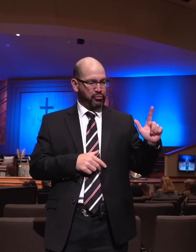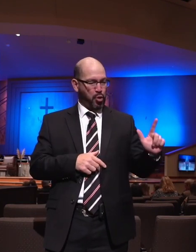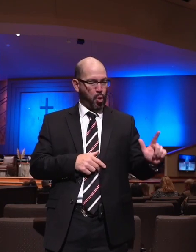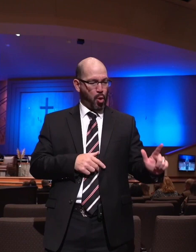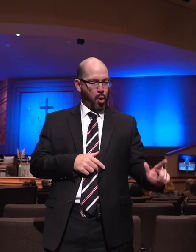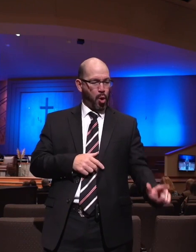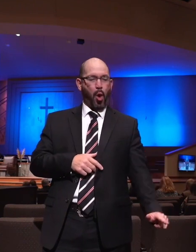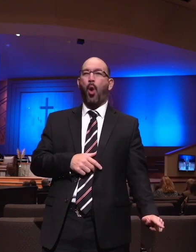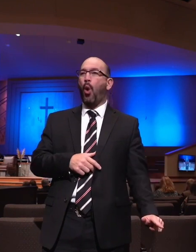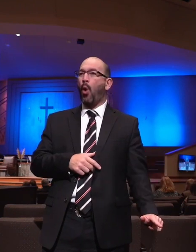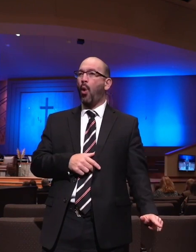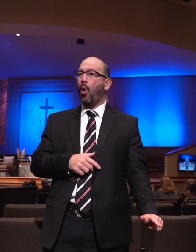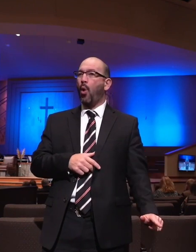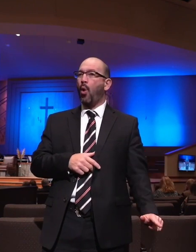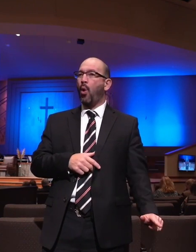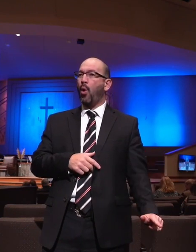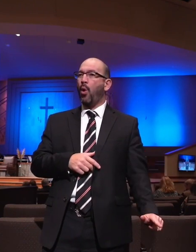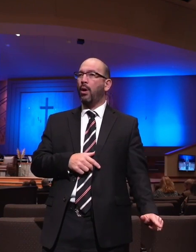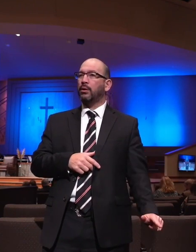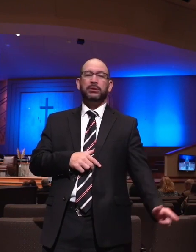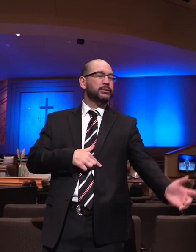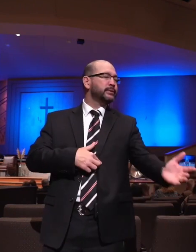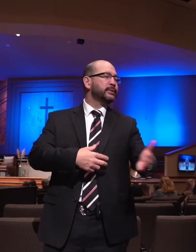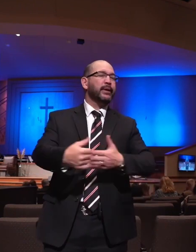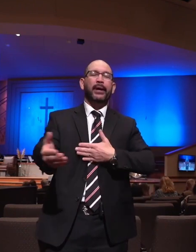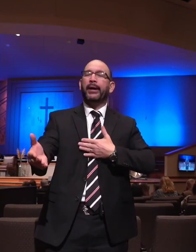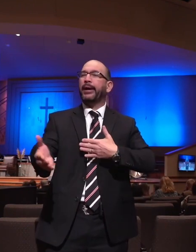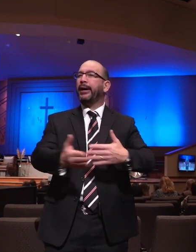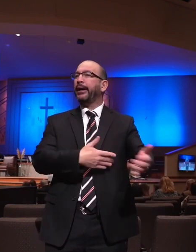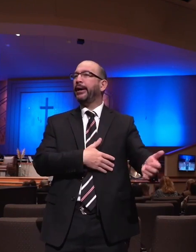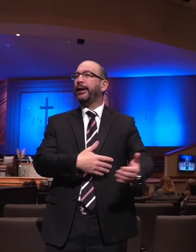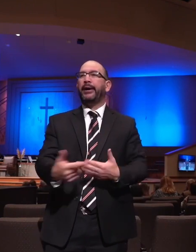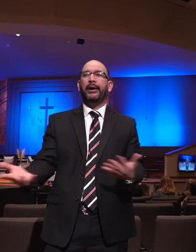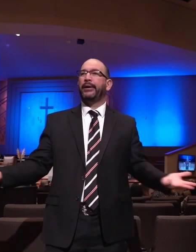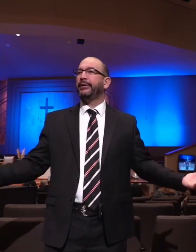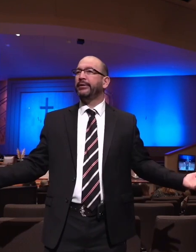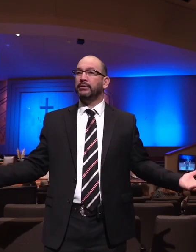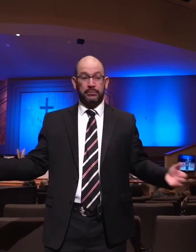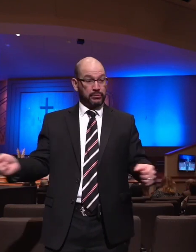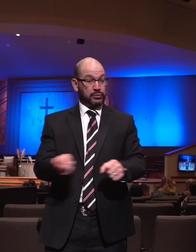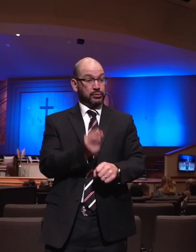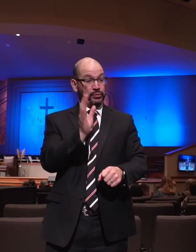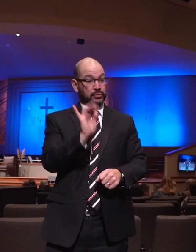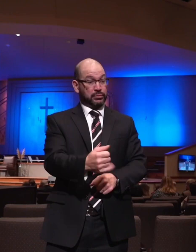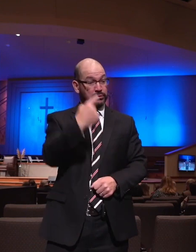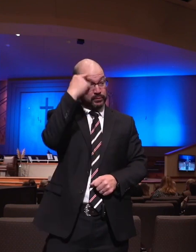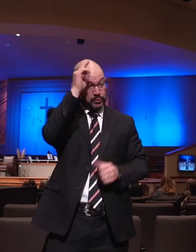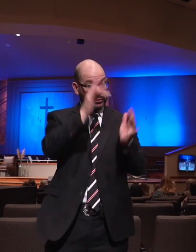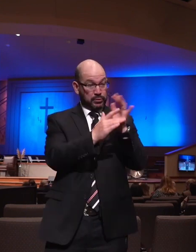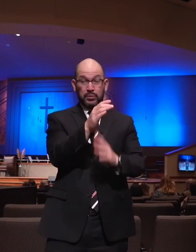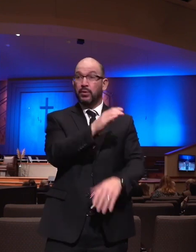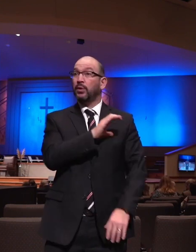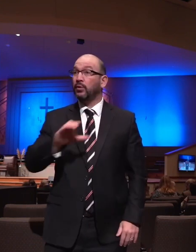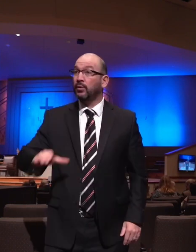do nothing she's like a little maid she didn't have a important position she used that position for the cause of Christ I don't know where you work I